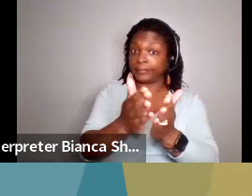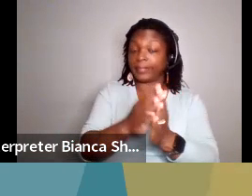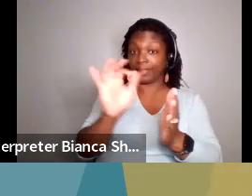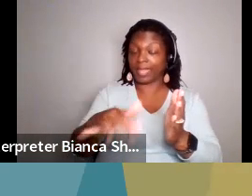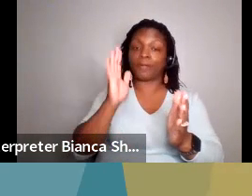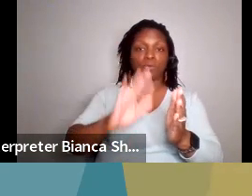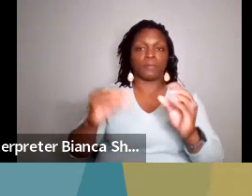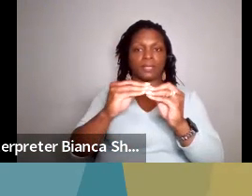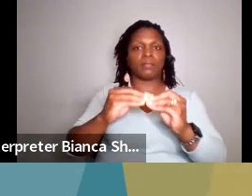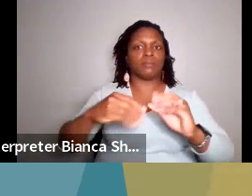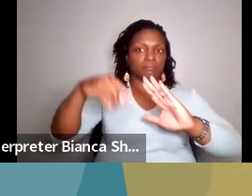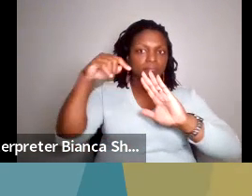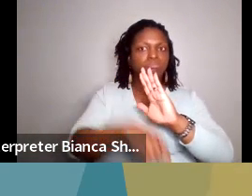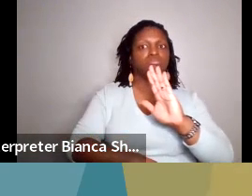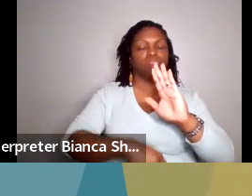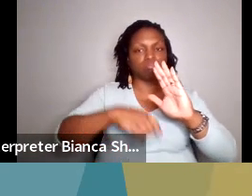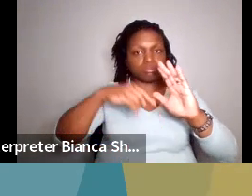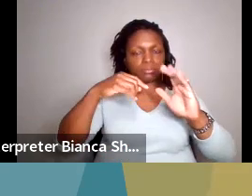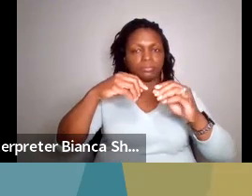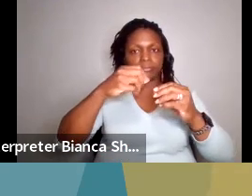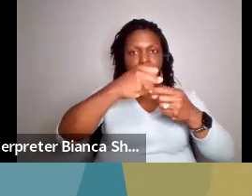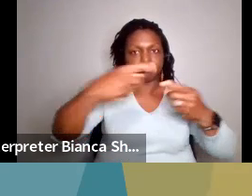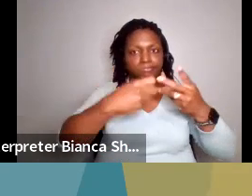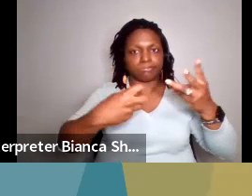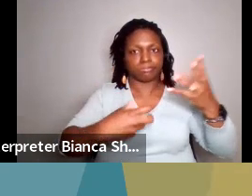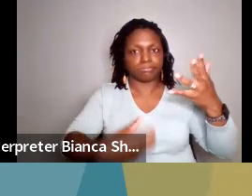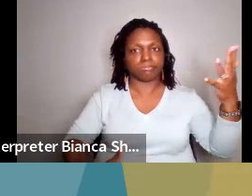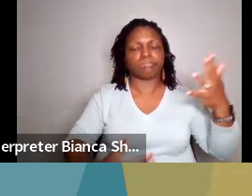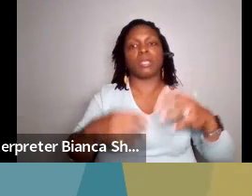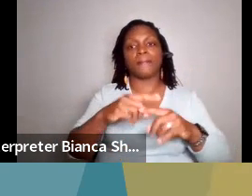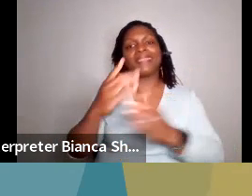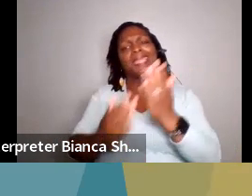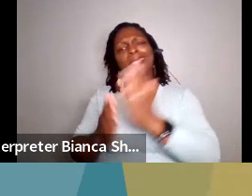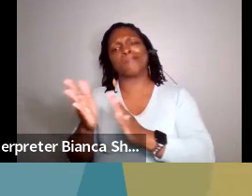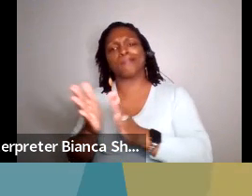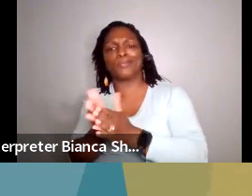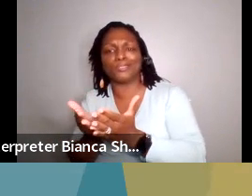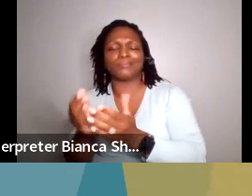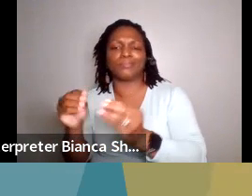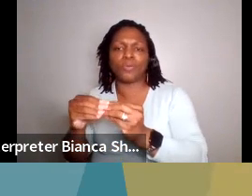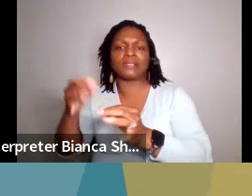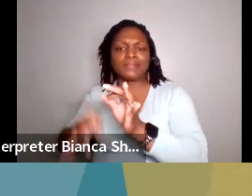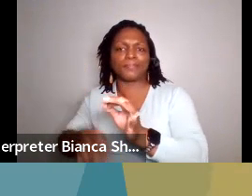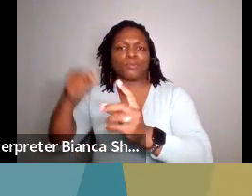Kind of detailed, and then the Handbook is more kind of like tips and best practices for for individuals moving forward.